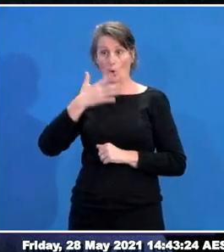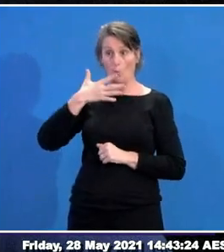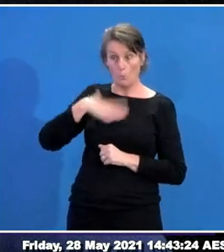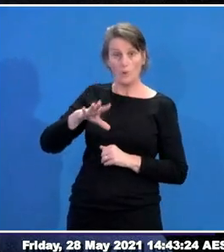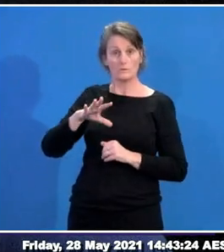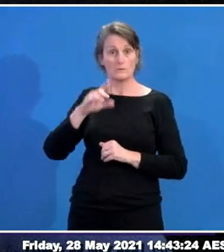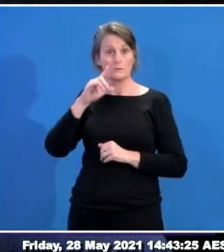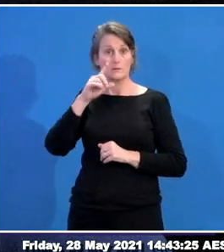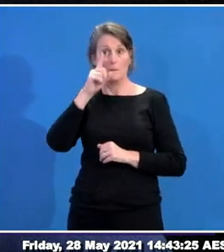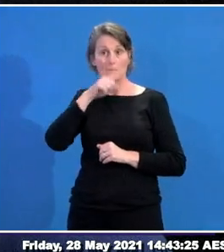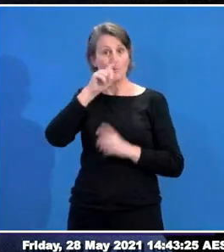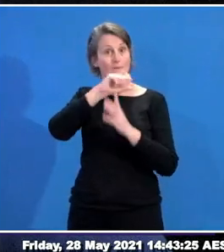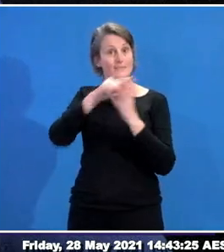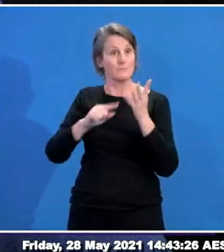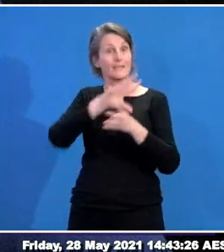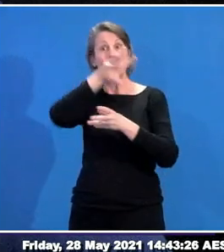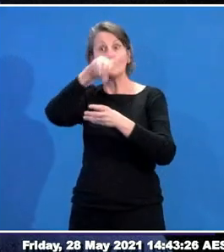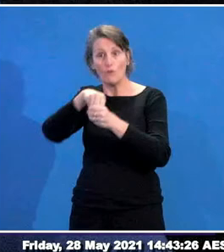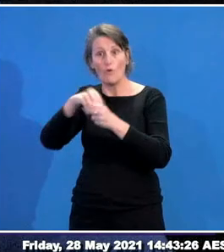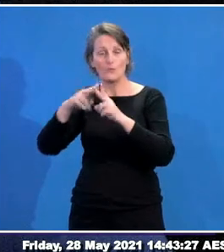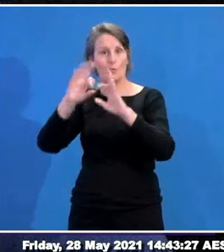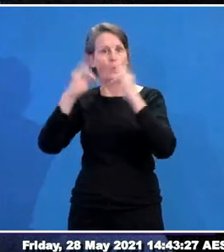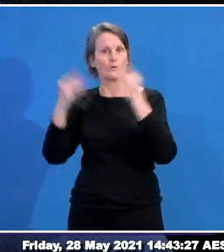to be involved in the governance of organisations that are providing